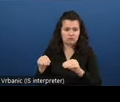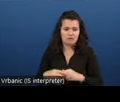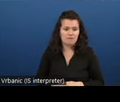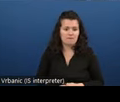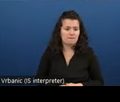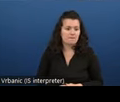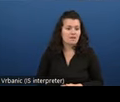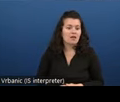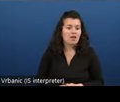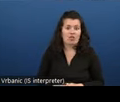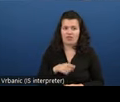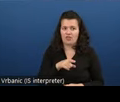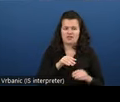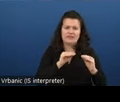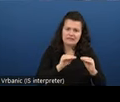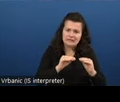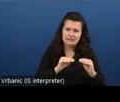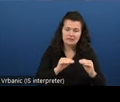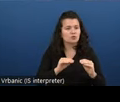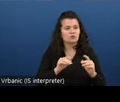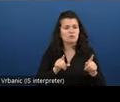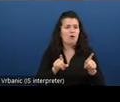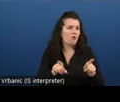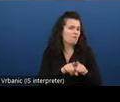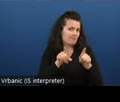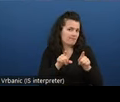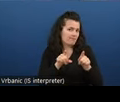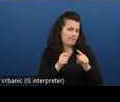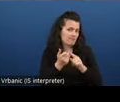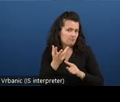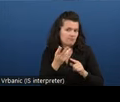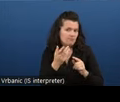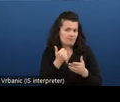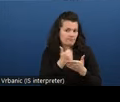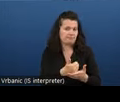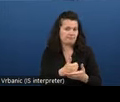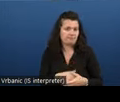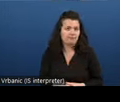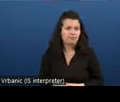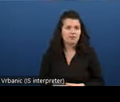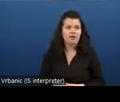12:27:08 But also I would really encourage us to really think beyond the cause of company.